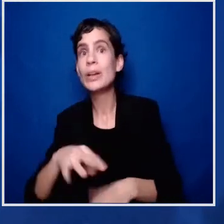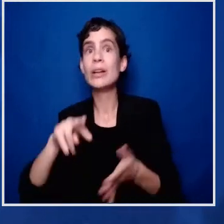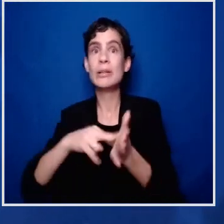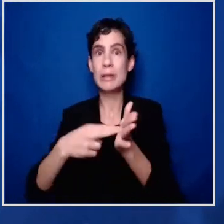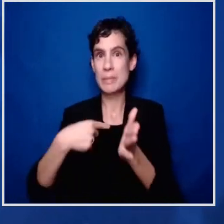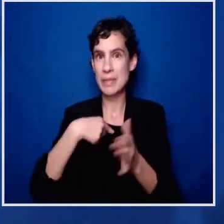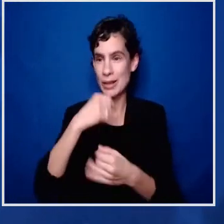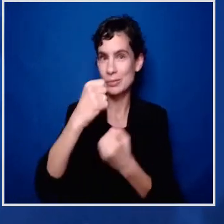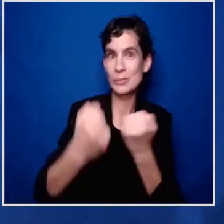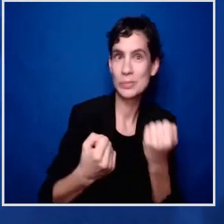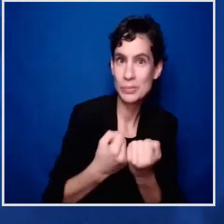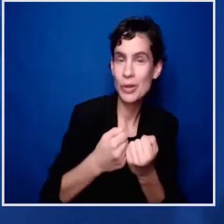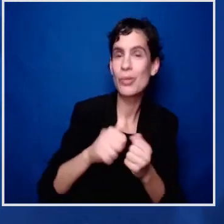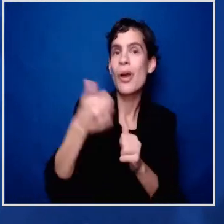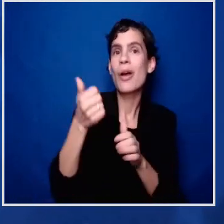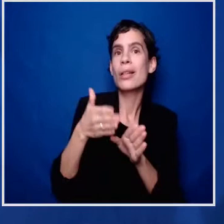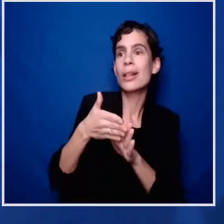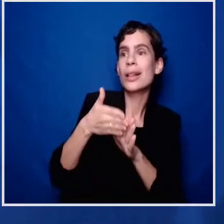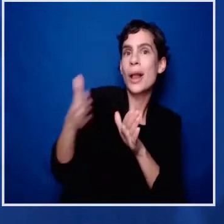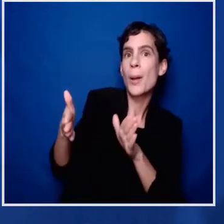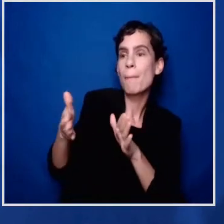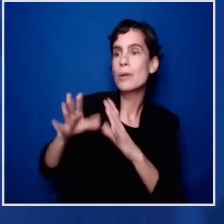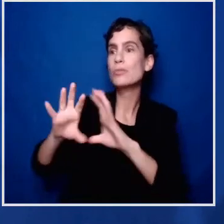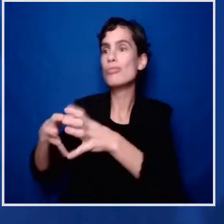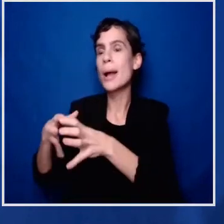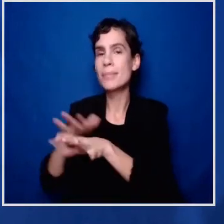OUR MEMBERS AND NEIGHBORS.